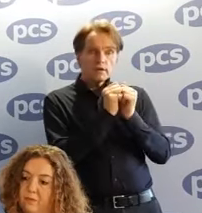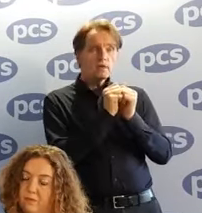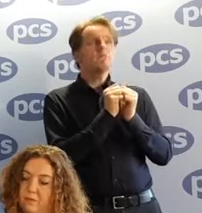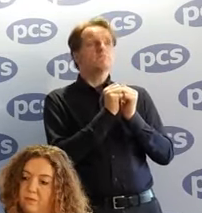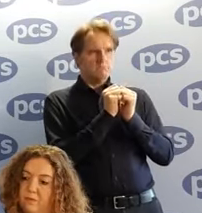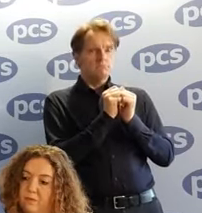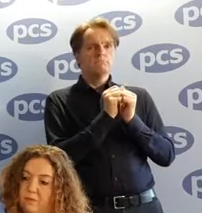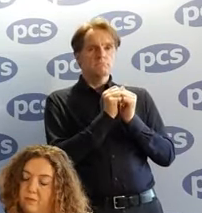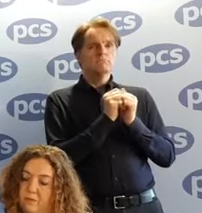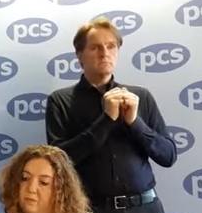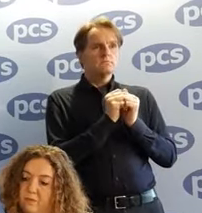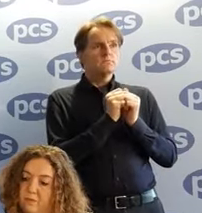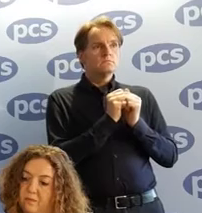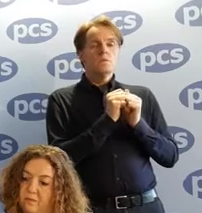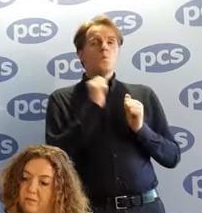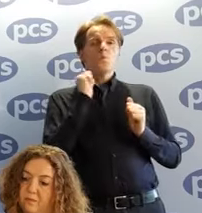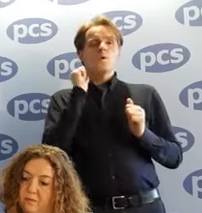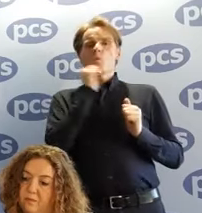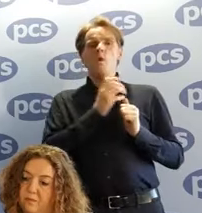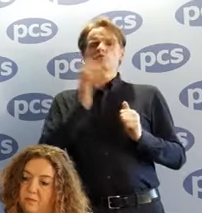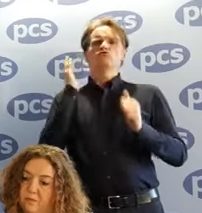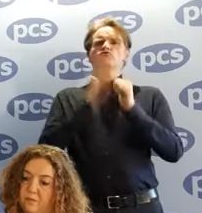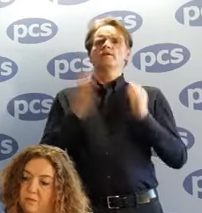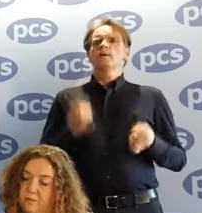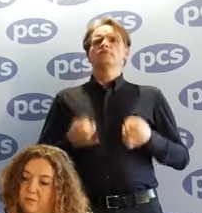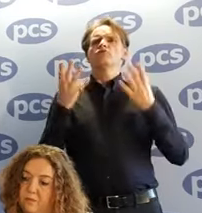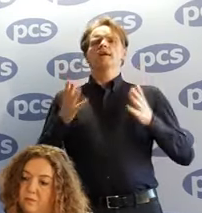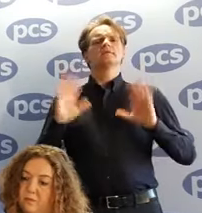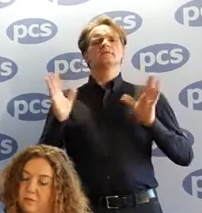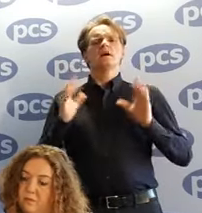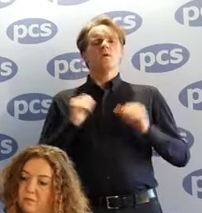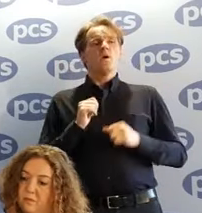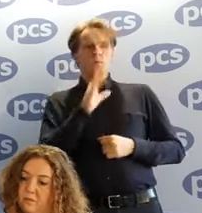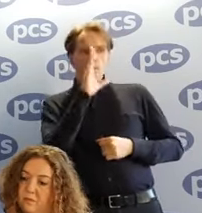strikes before we report back to them on how the negotiations have ended and